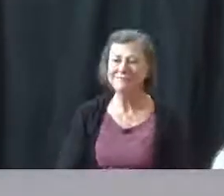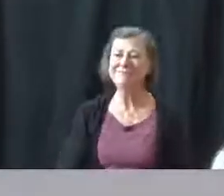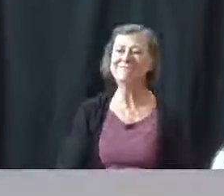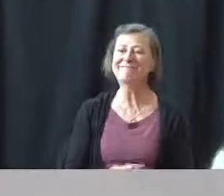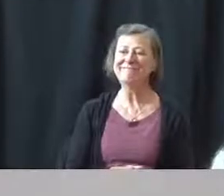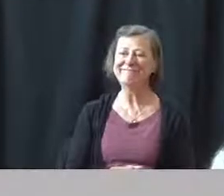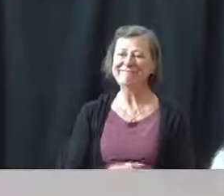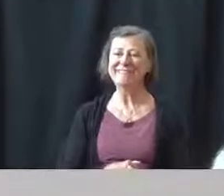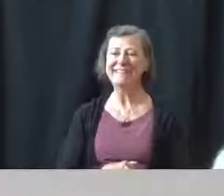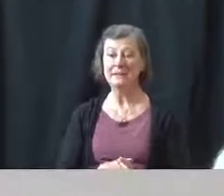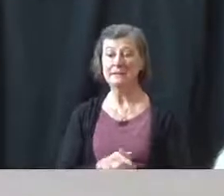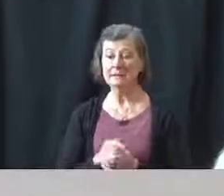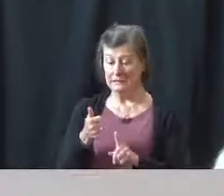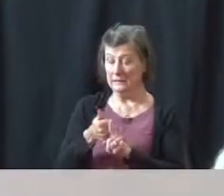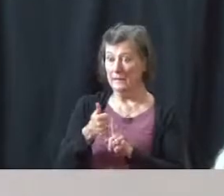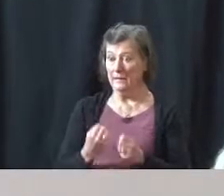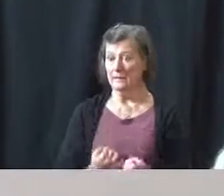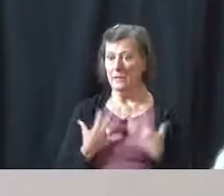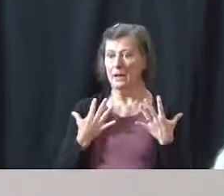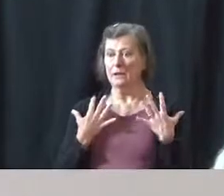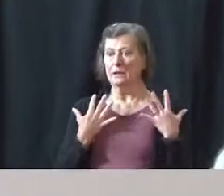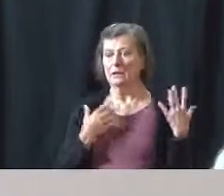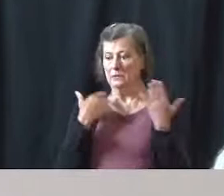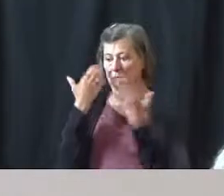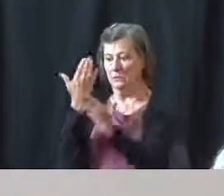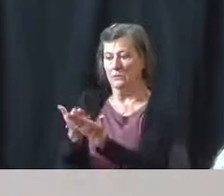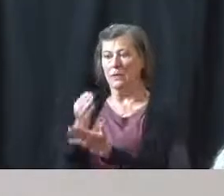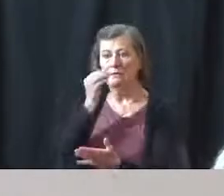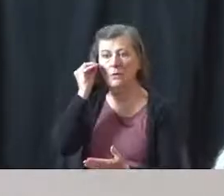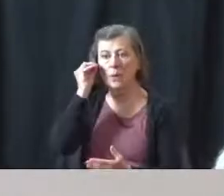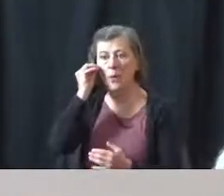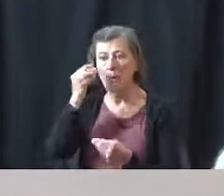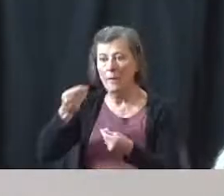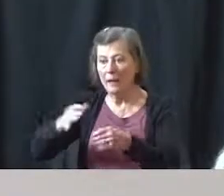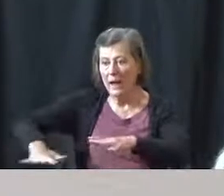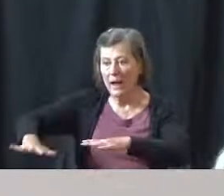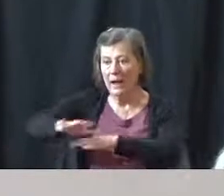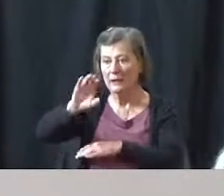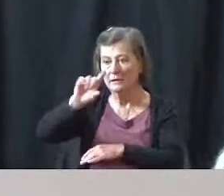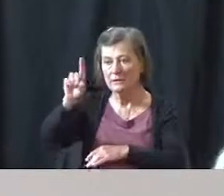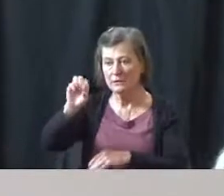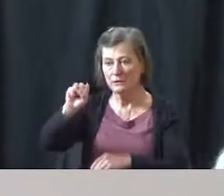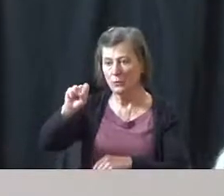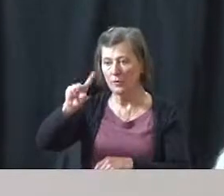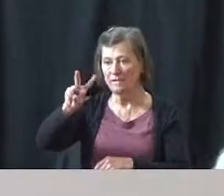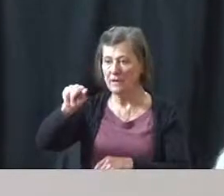And he was inspired when he returned to his homeland, Czechoslovakia, to found this liberal